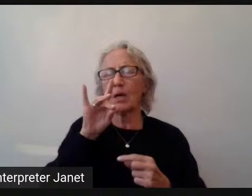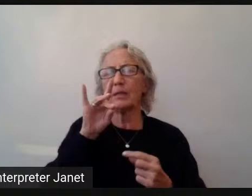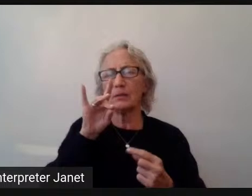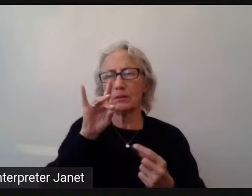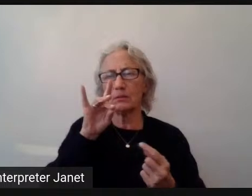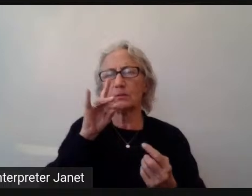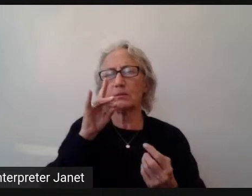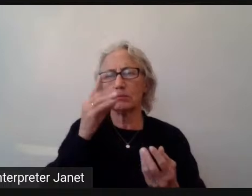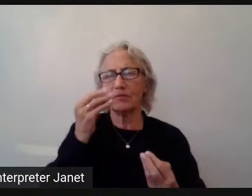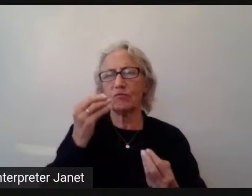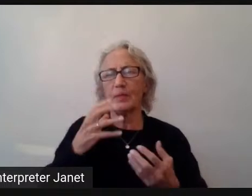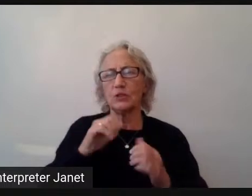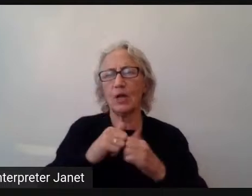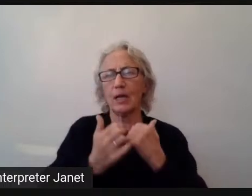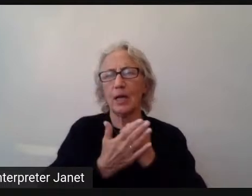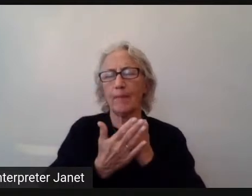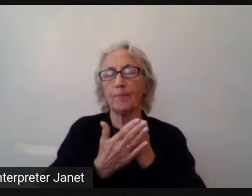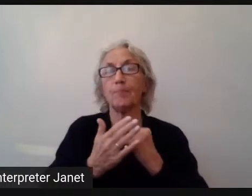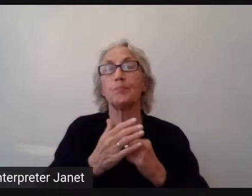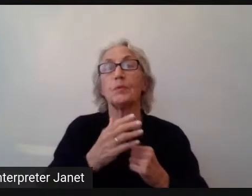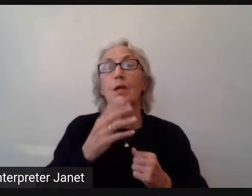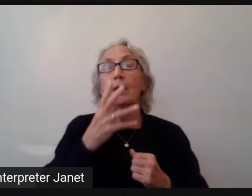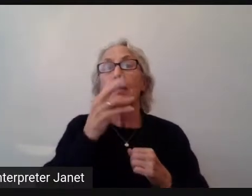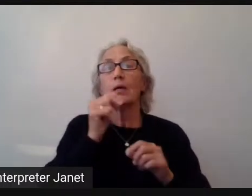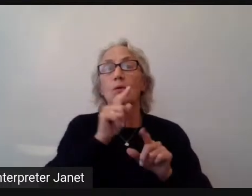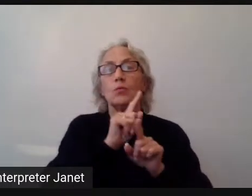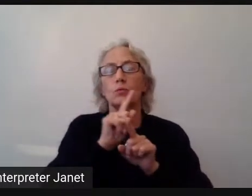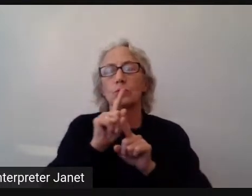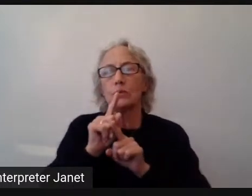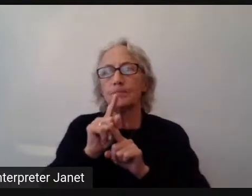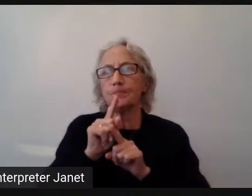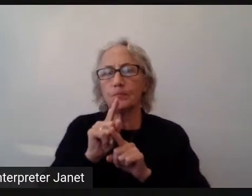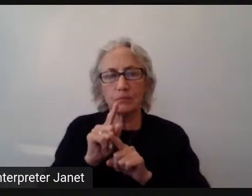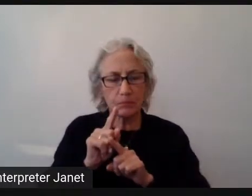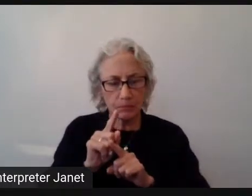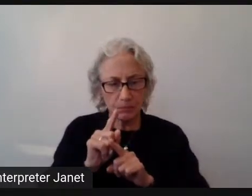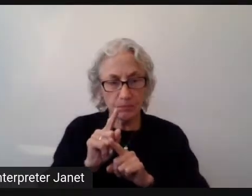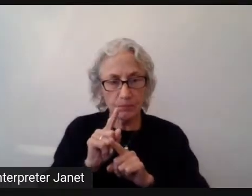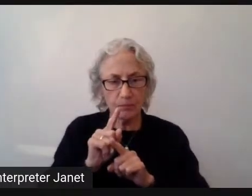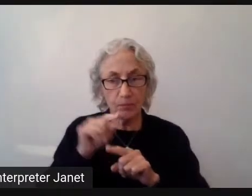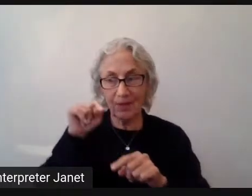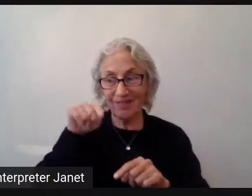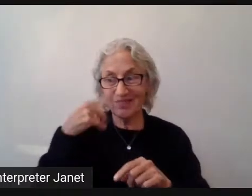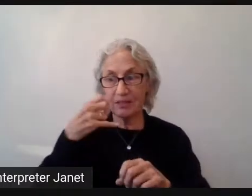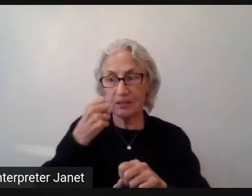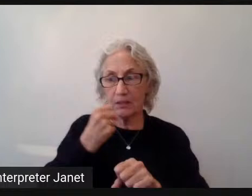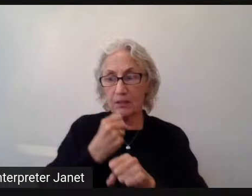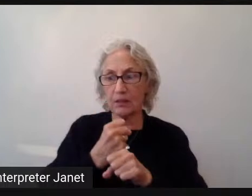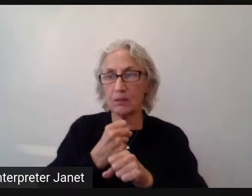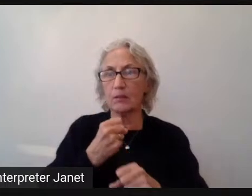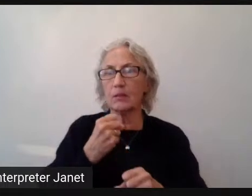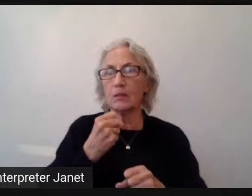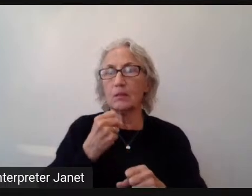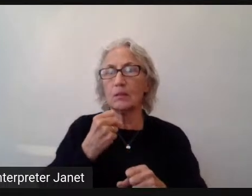I would go to that community and support window and I think it is everything we need.